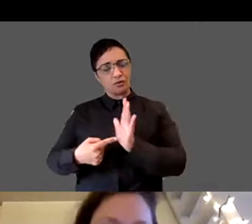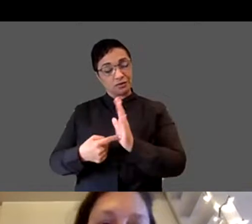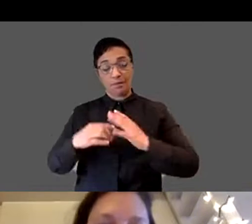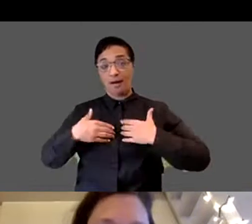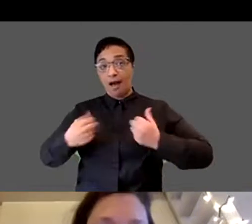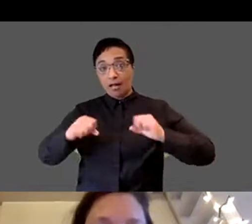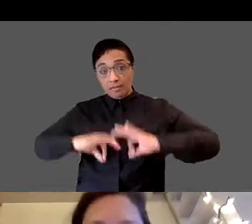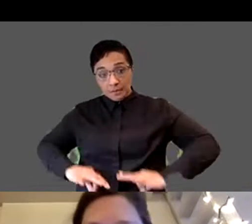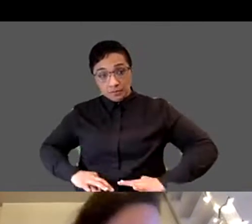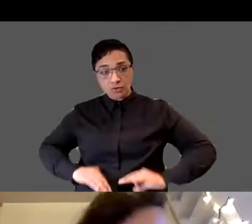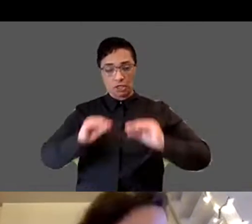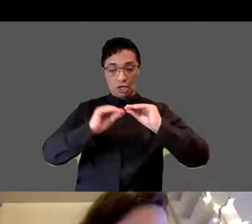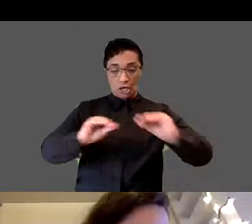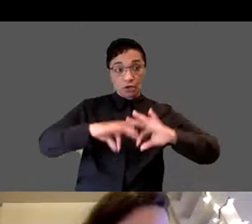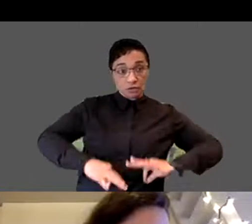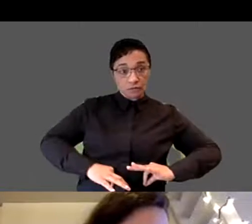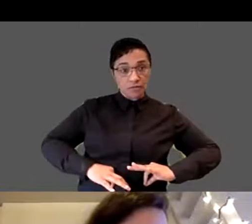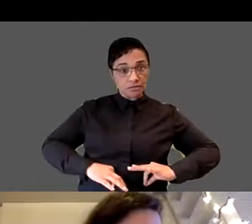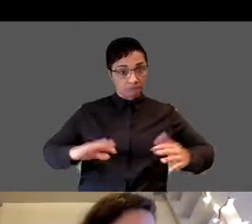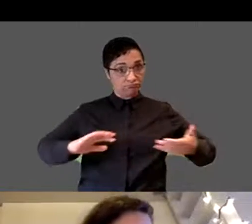I can answer that.